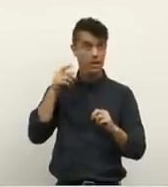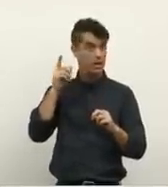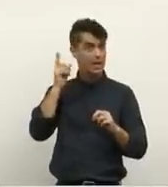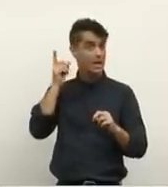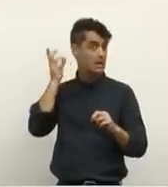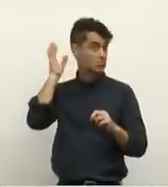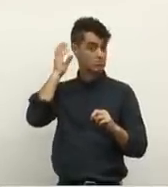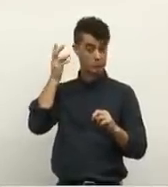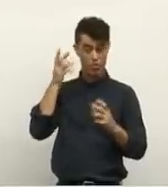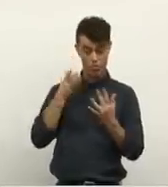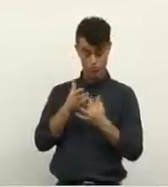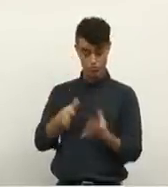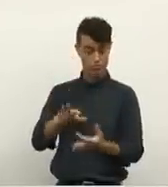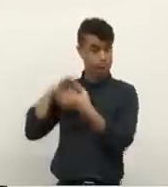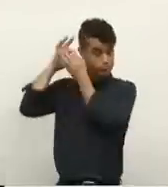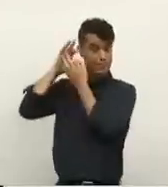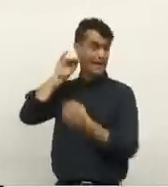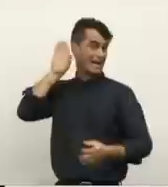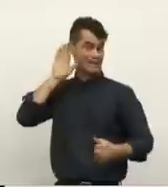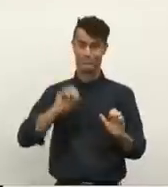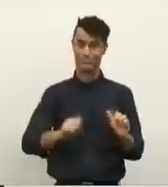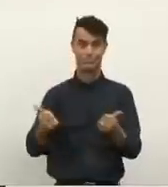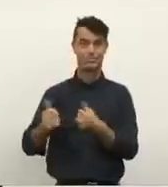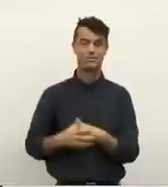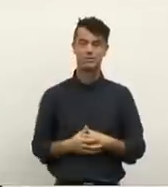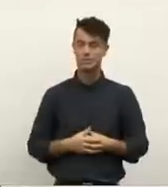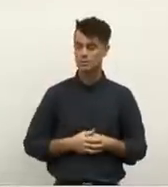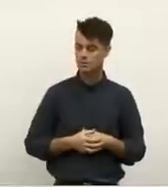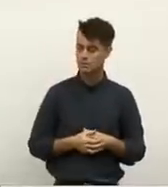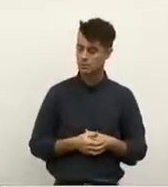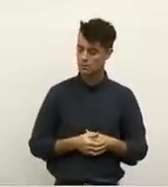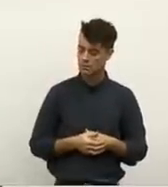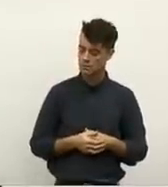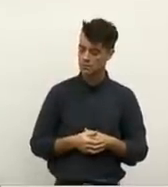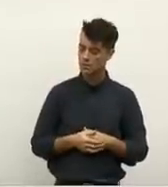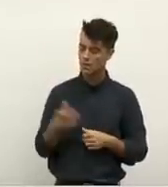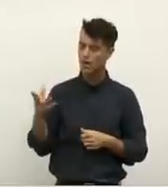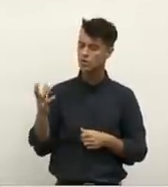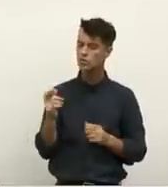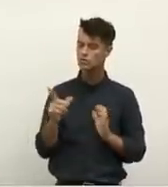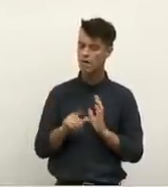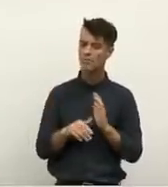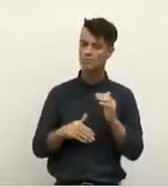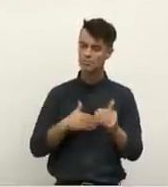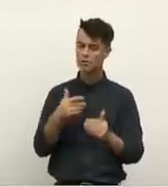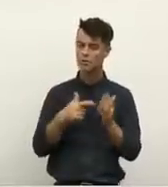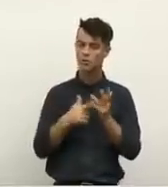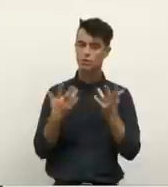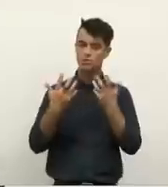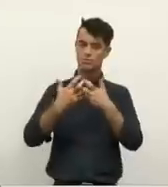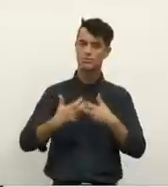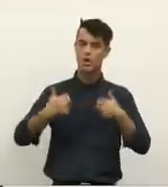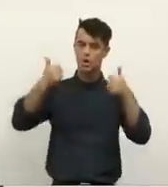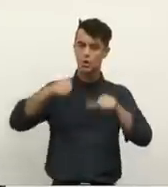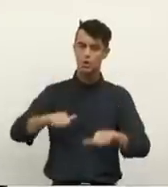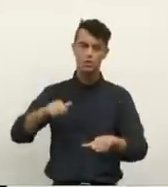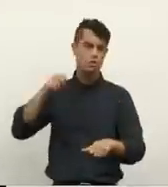And in large groups or in large meetings, I have to use things like an audio loop, which we're using here today,